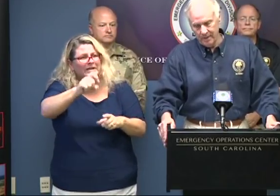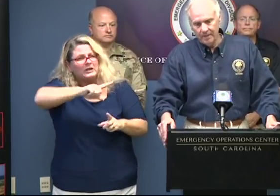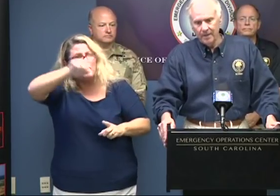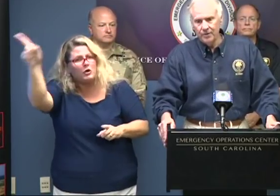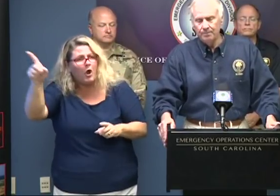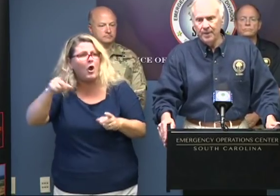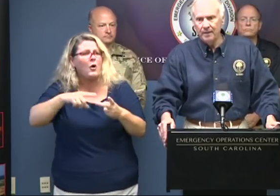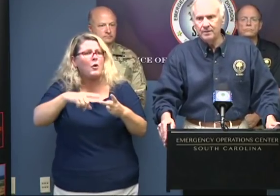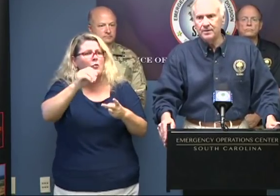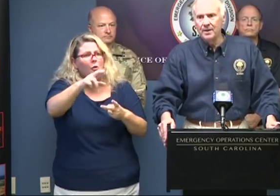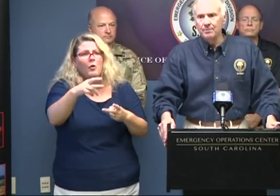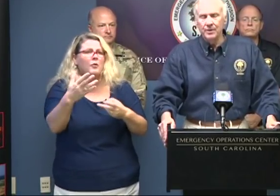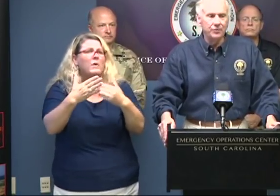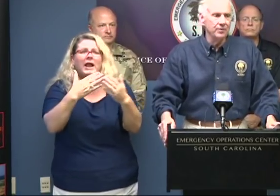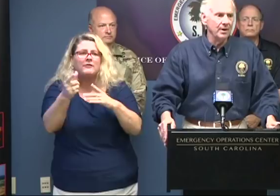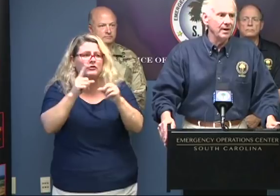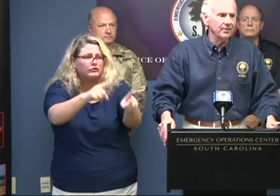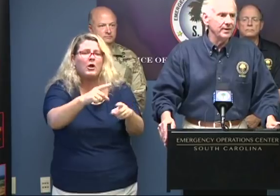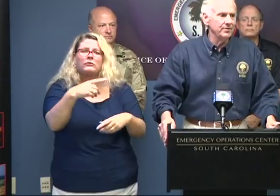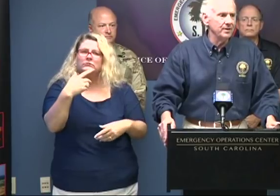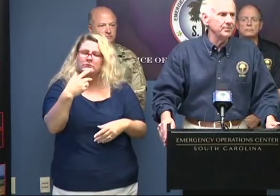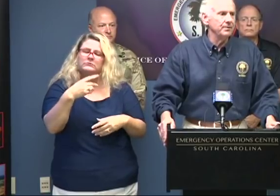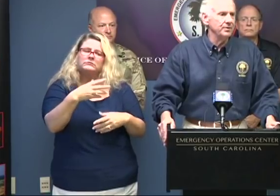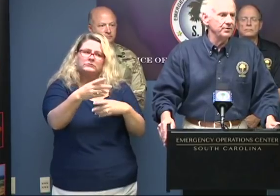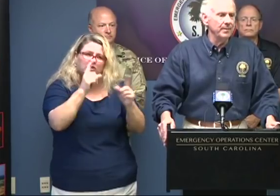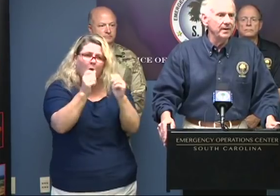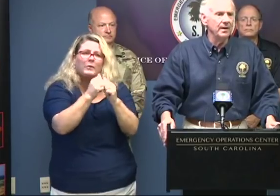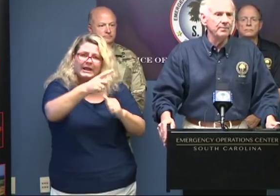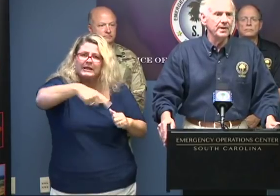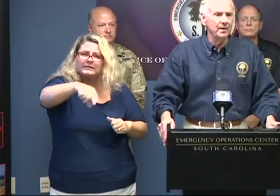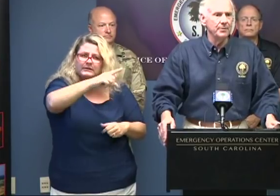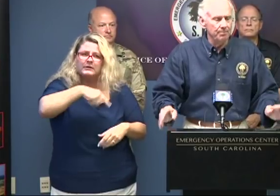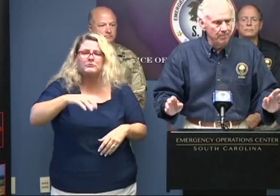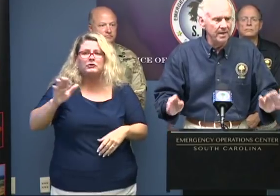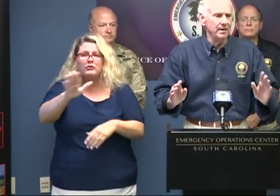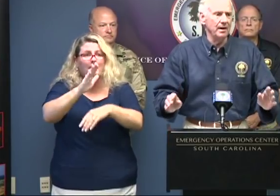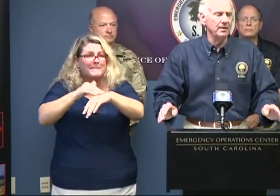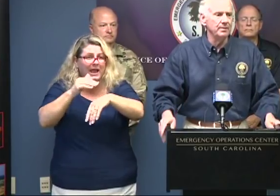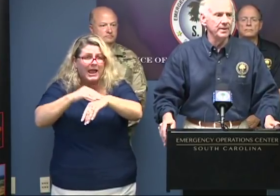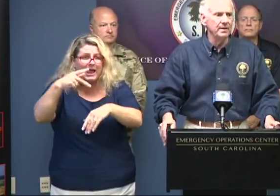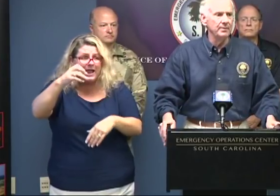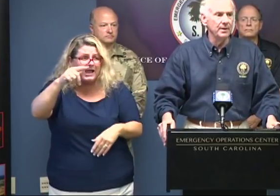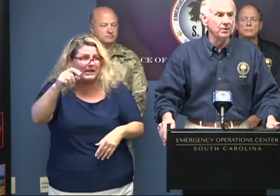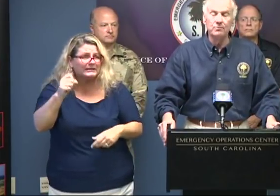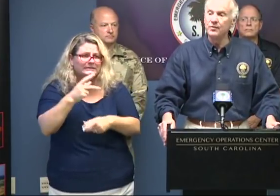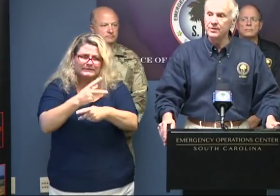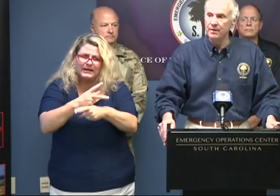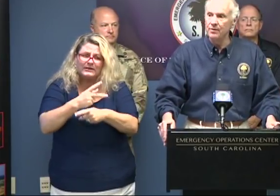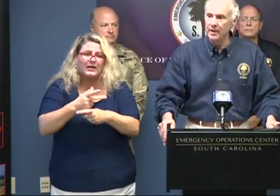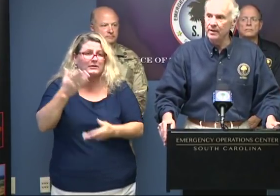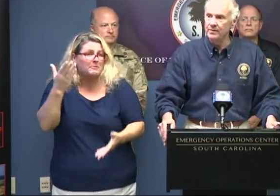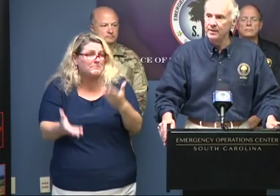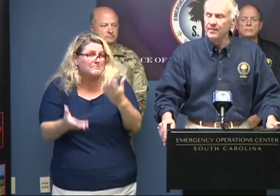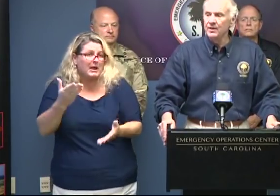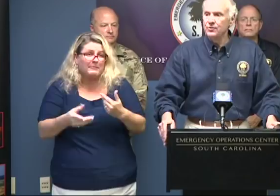Take care of your pets. Be sure to lock things up because you may not be, you may not be coming home for several days.